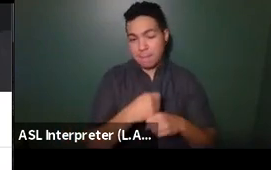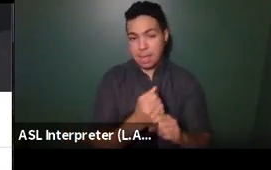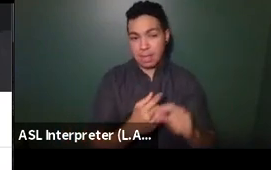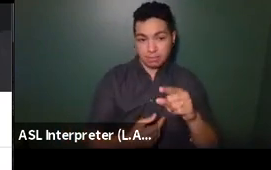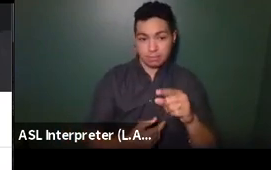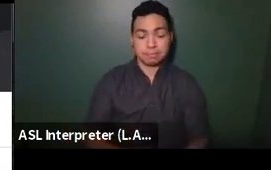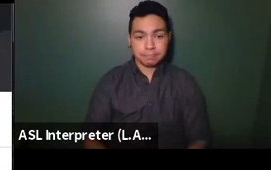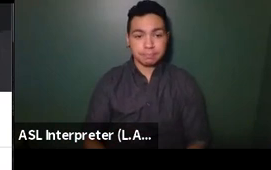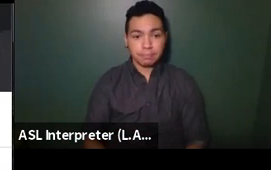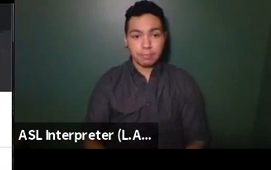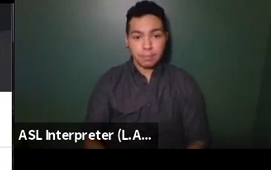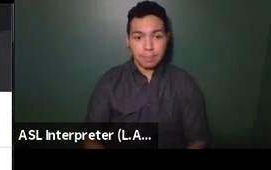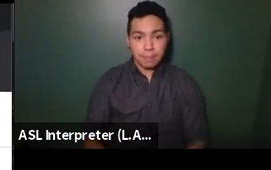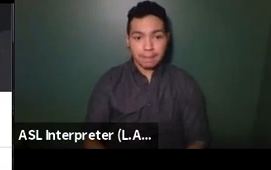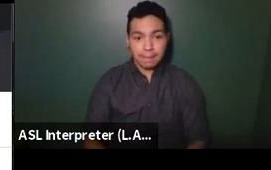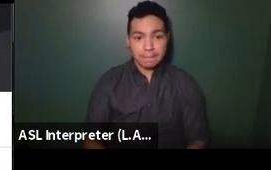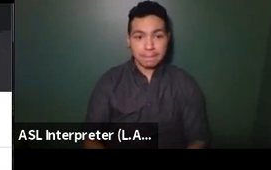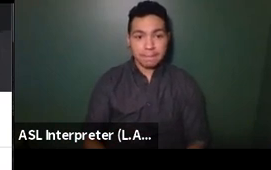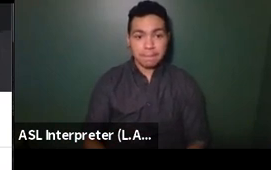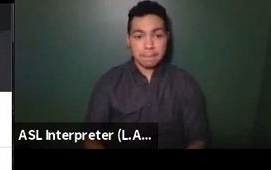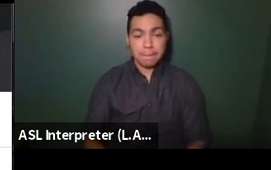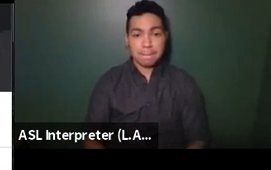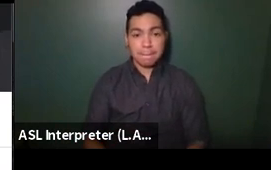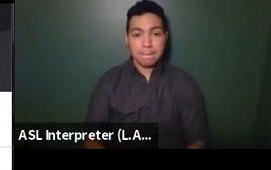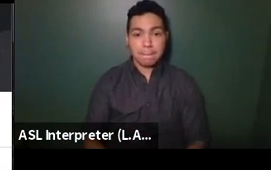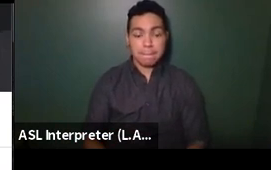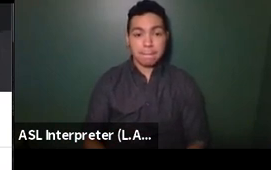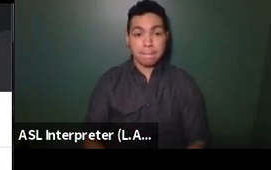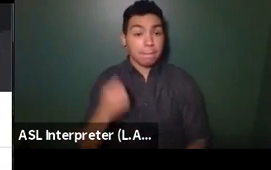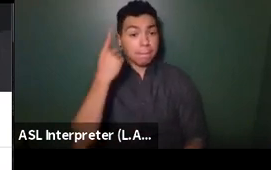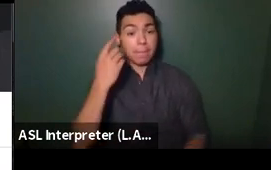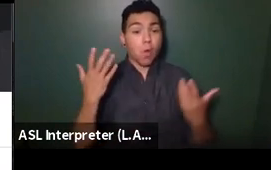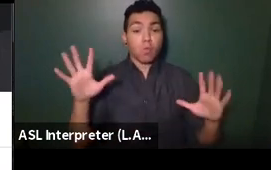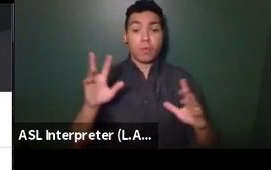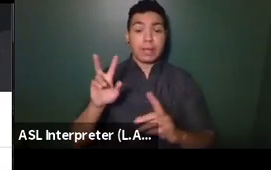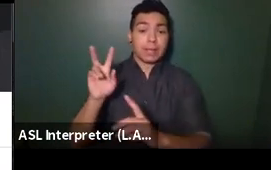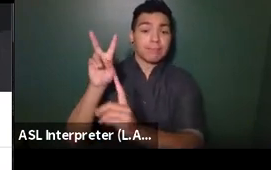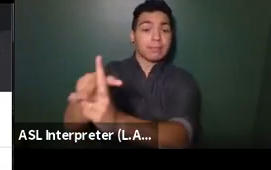Katherine Livick - ESD 112: And since I've already assigned this and it has a due date. I can see my instructions,